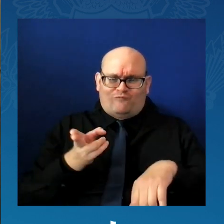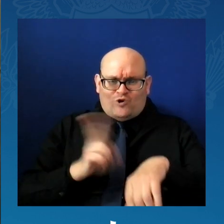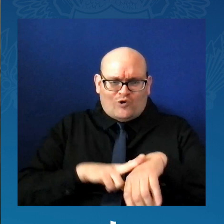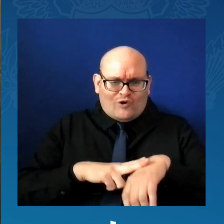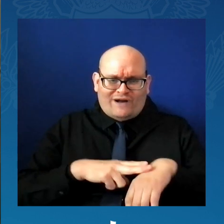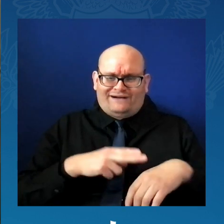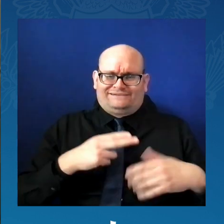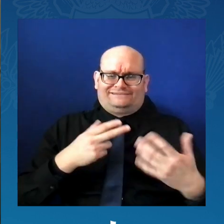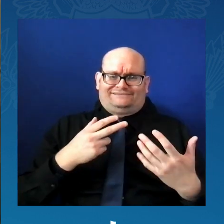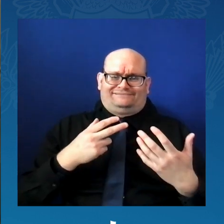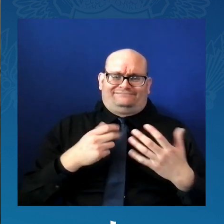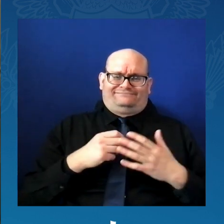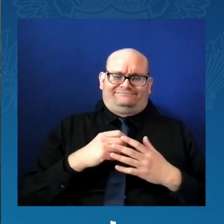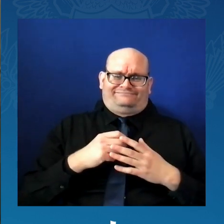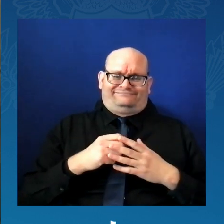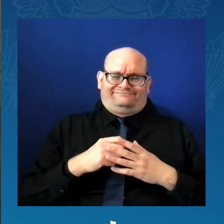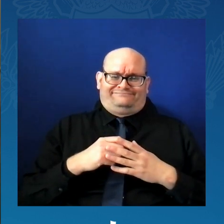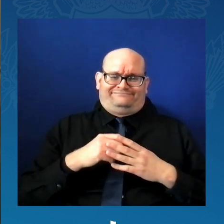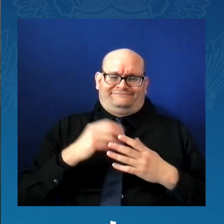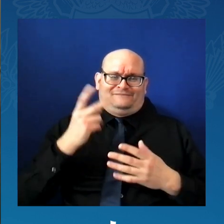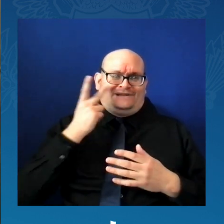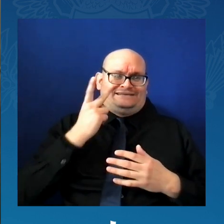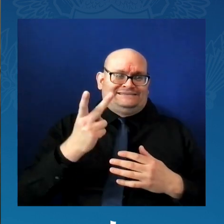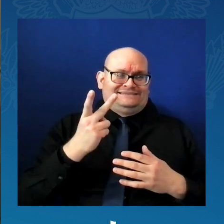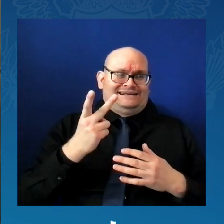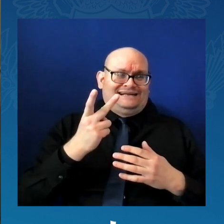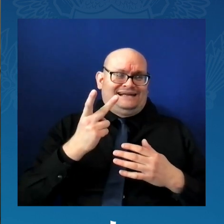A to point B without putting it in her G.P.S.